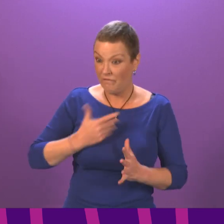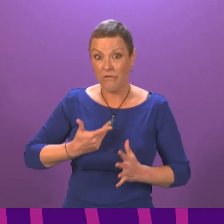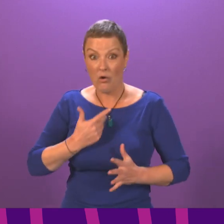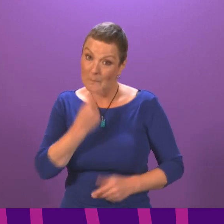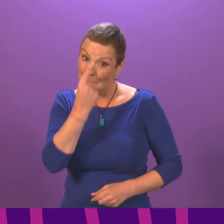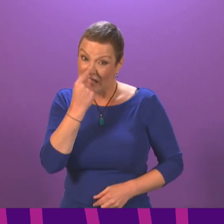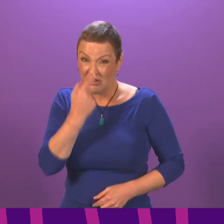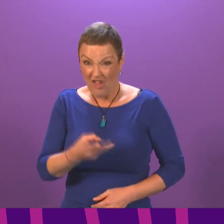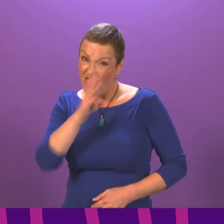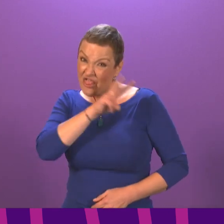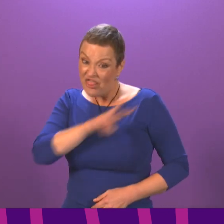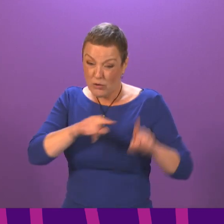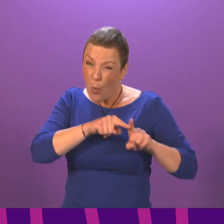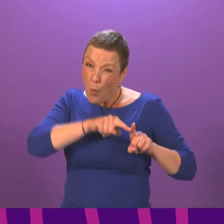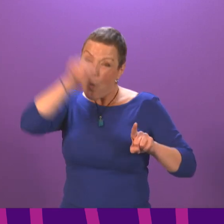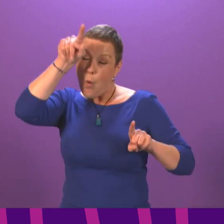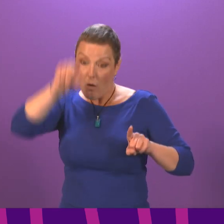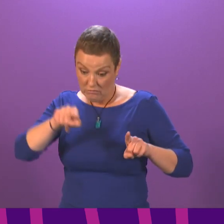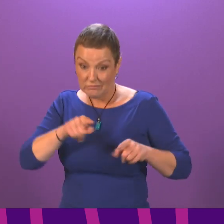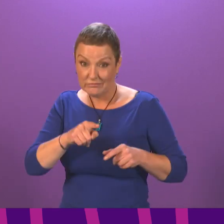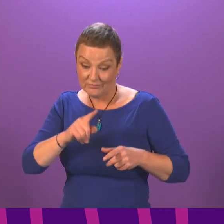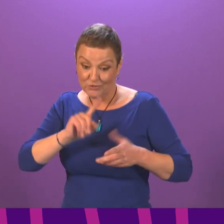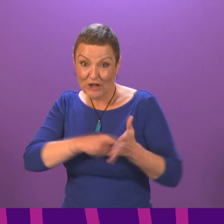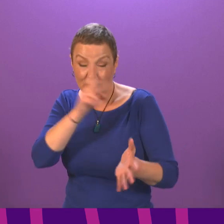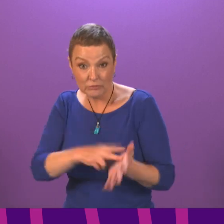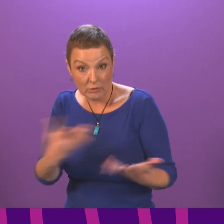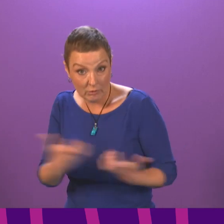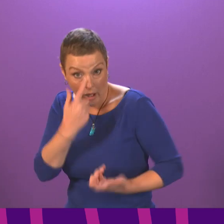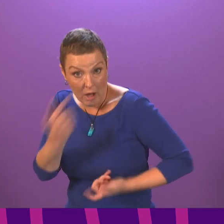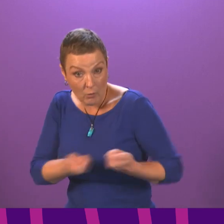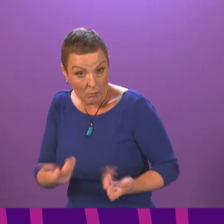that the new rules risk creating?